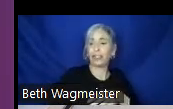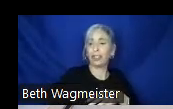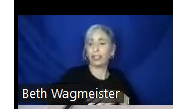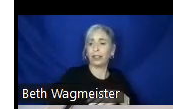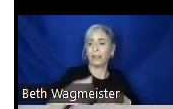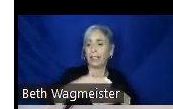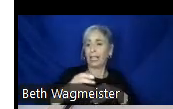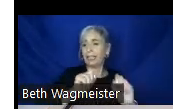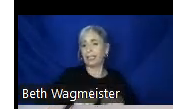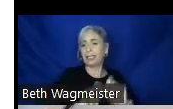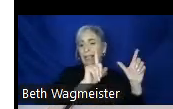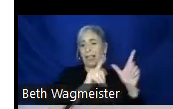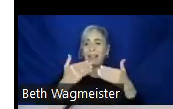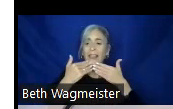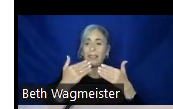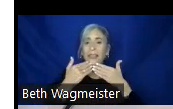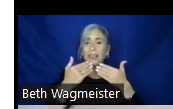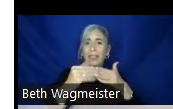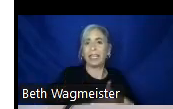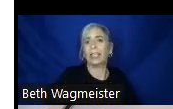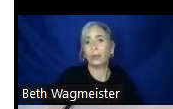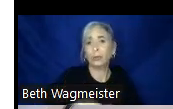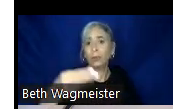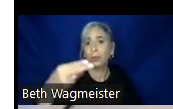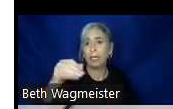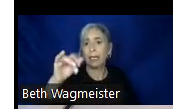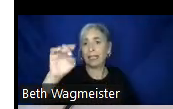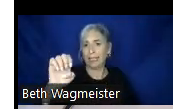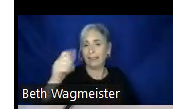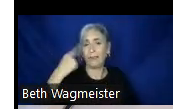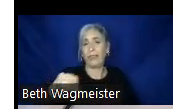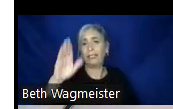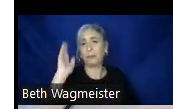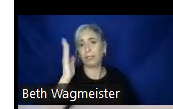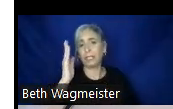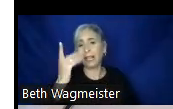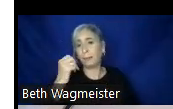I want to thank Hidde for this presentation and do a little bit of marketing for the next thing